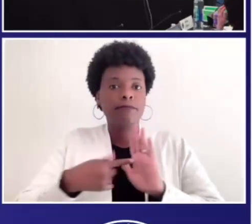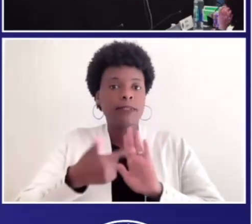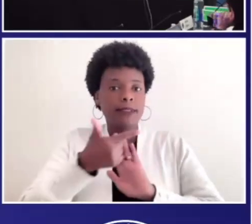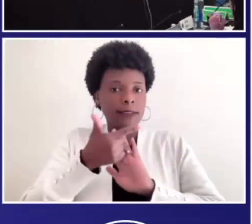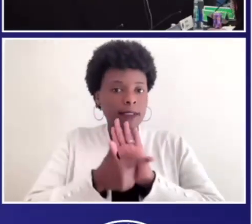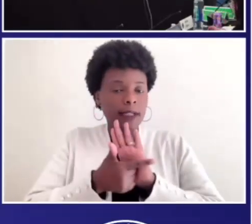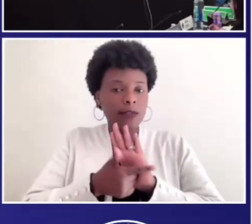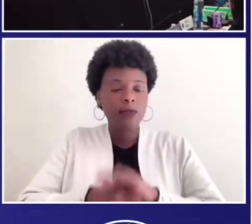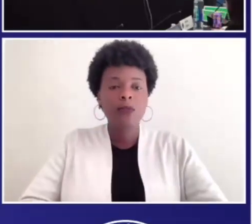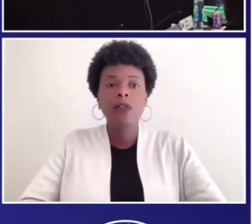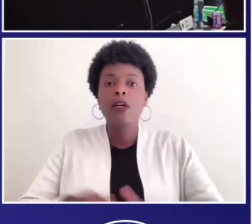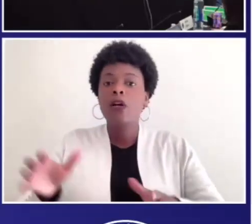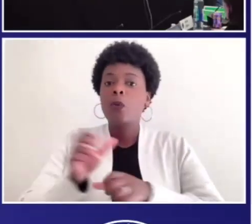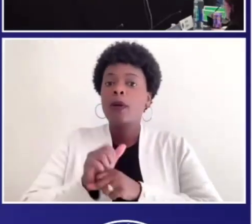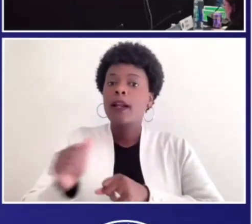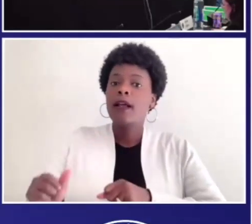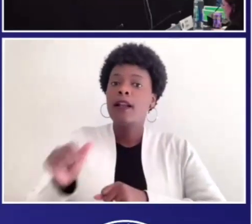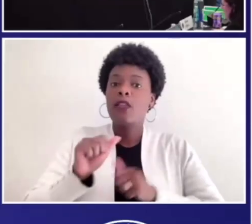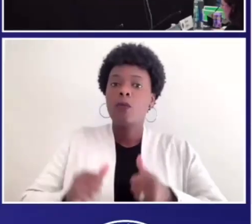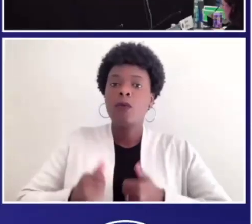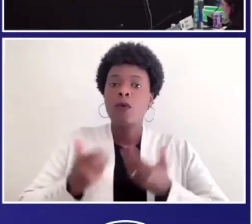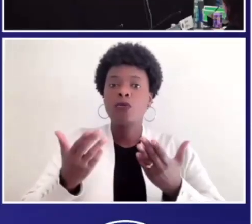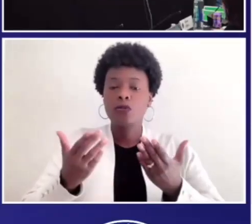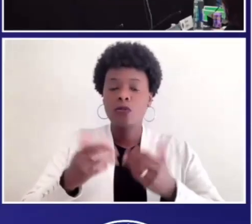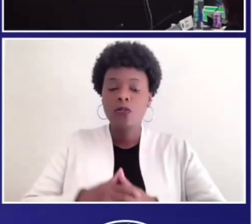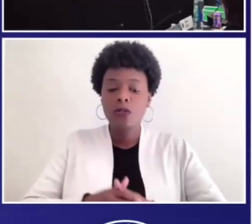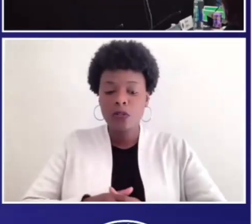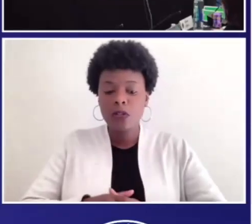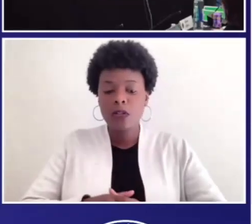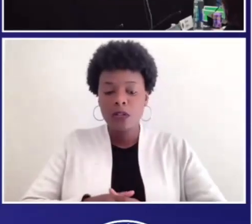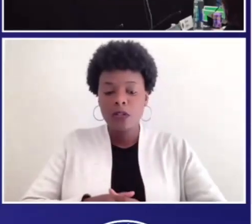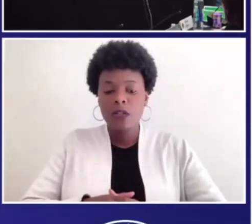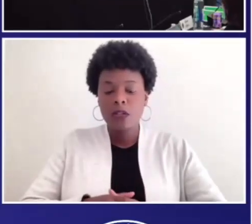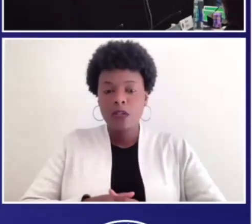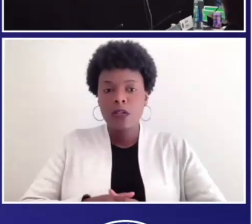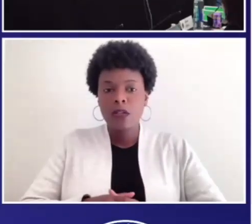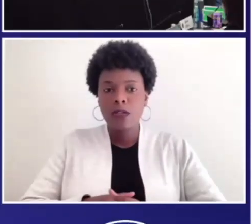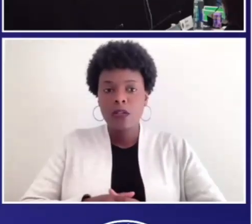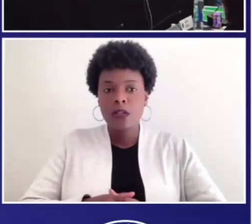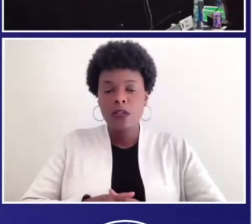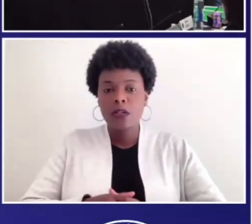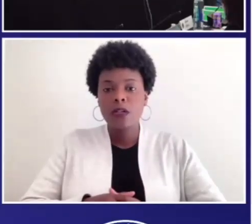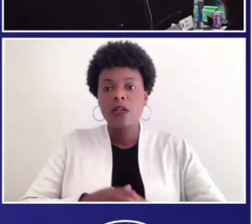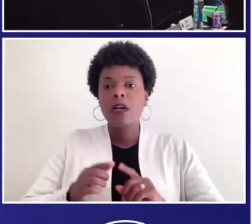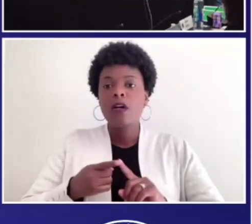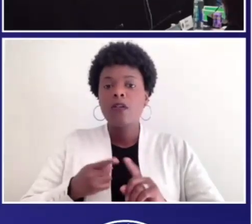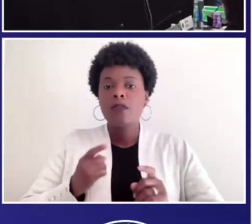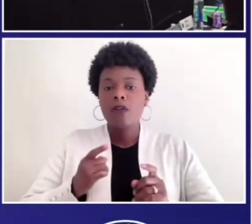We received yet another proposal from our legal aid constituents.